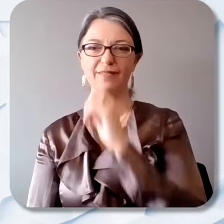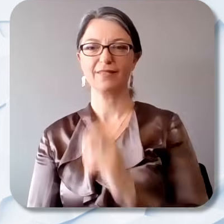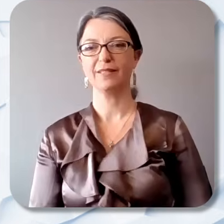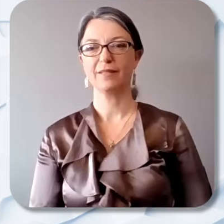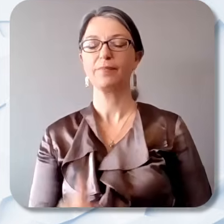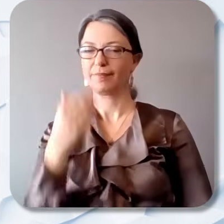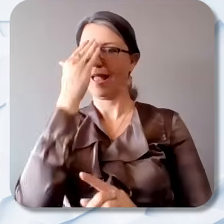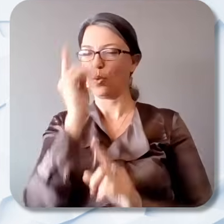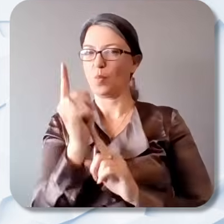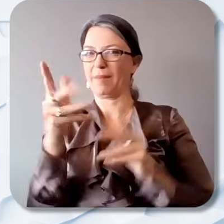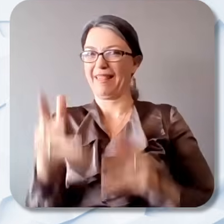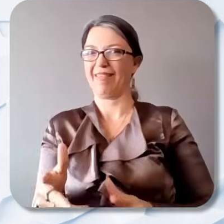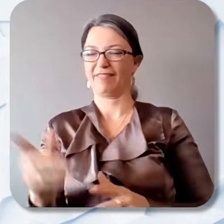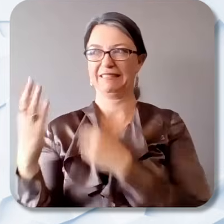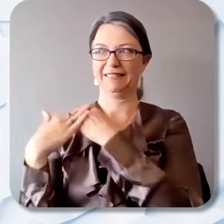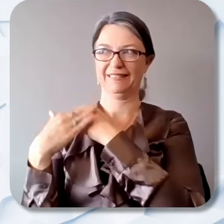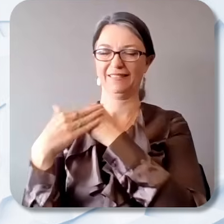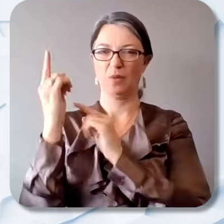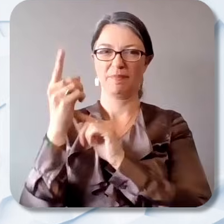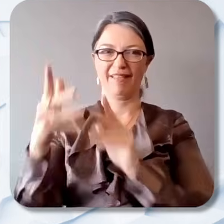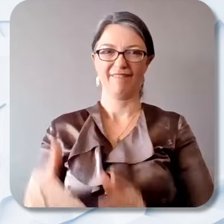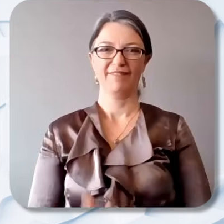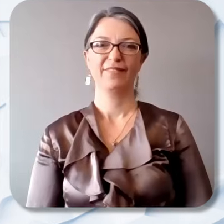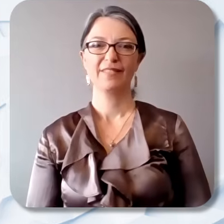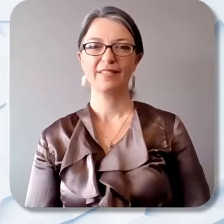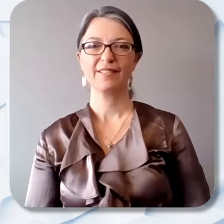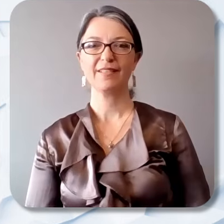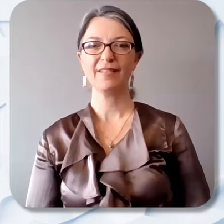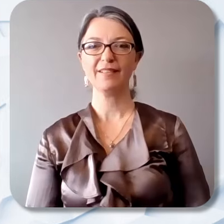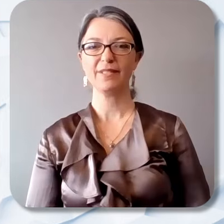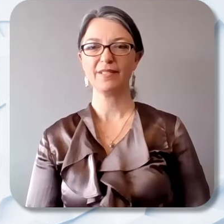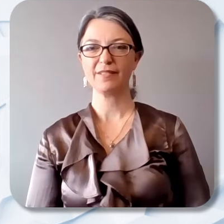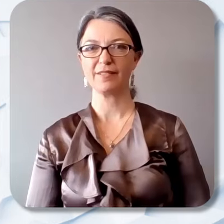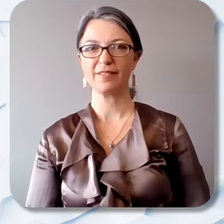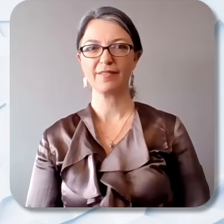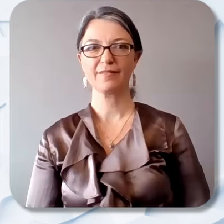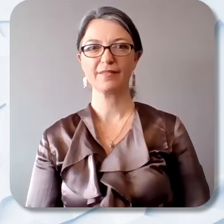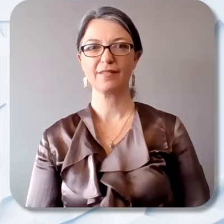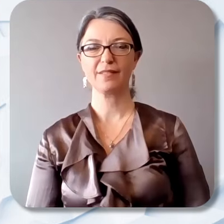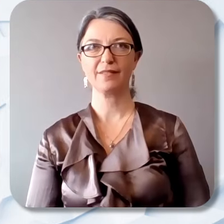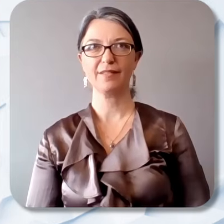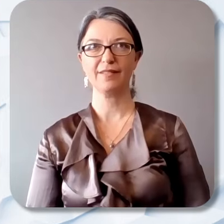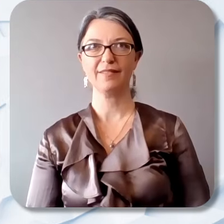I've been given the 1 minute warning.